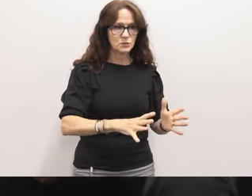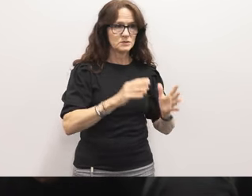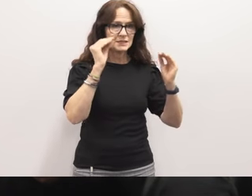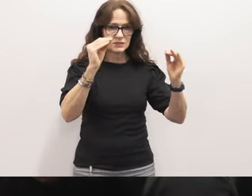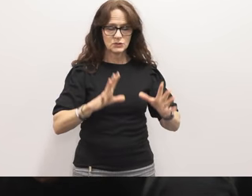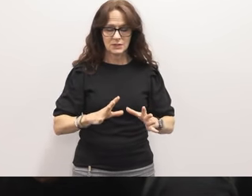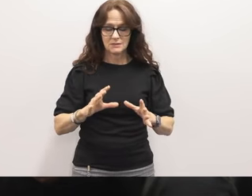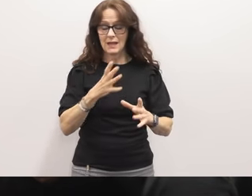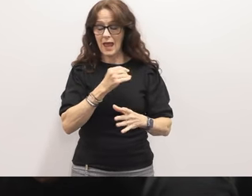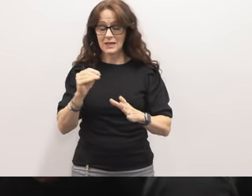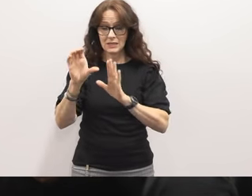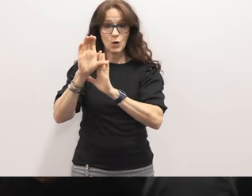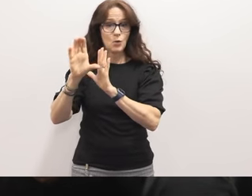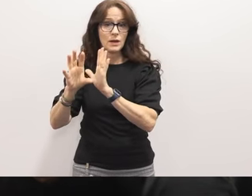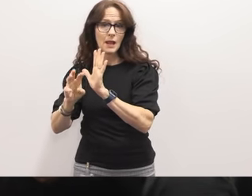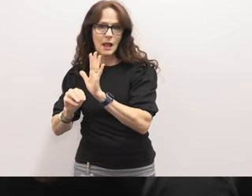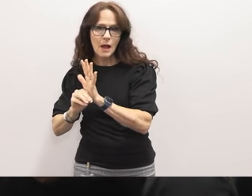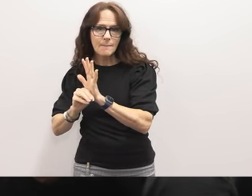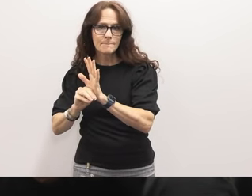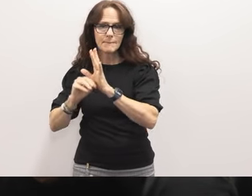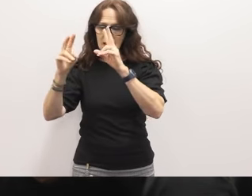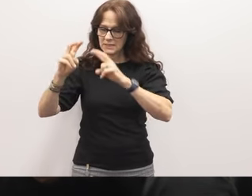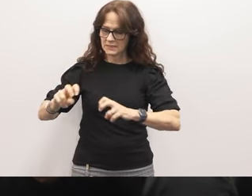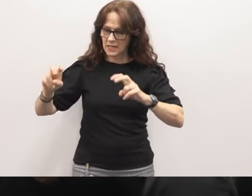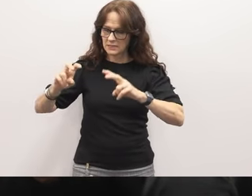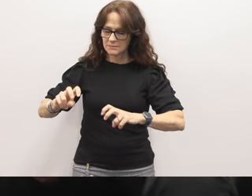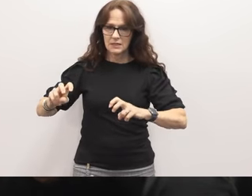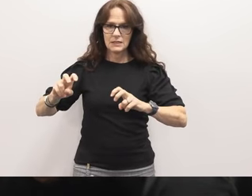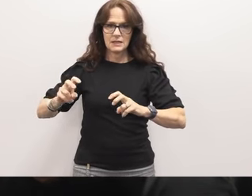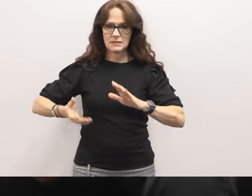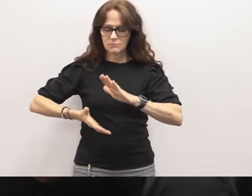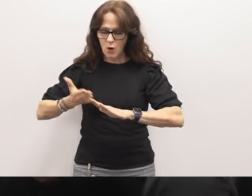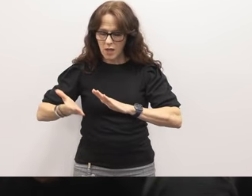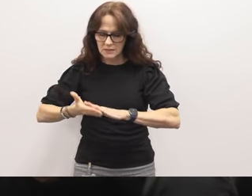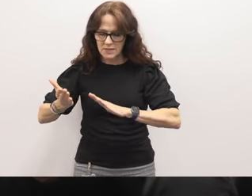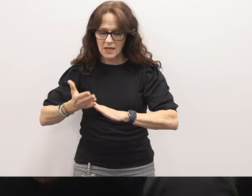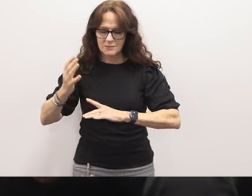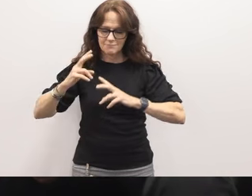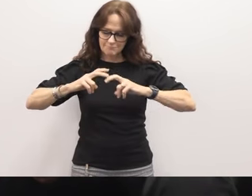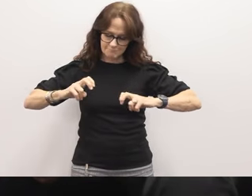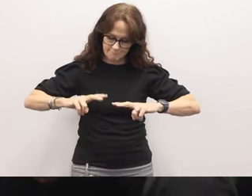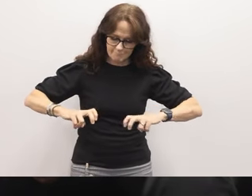and how assessment is then processed for teachers and for others to really activate upon.